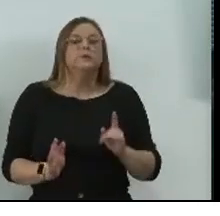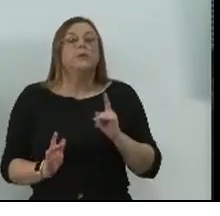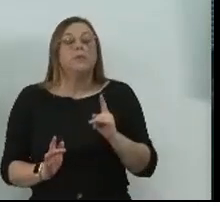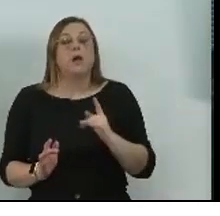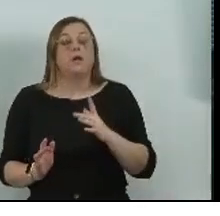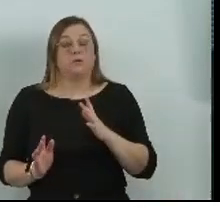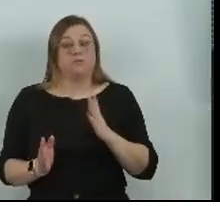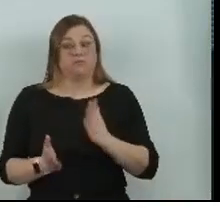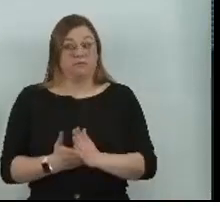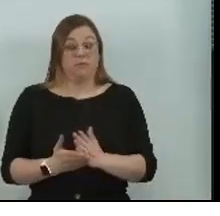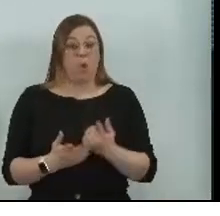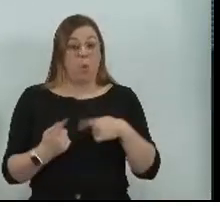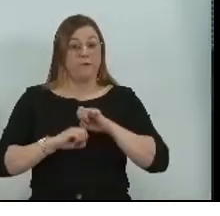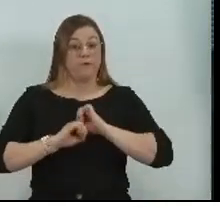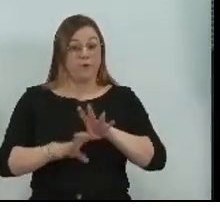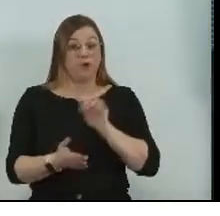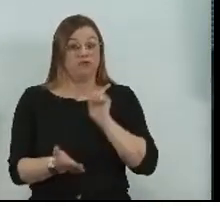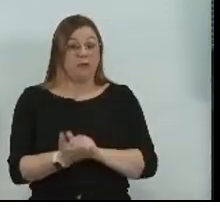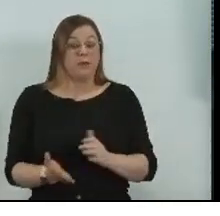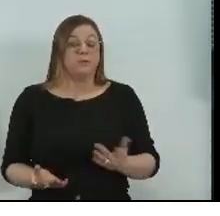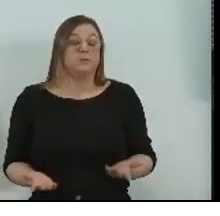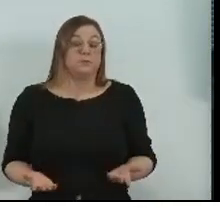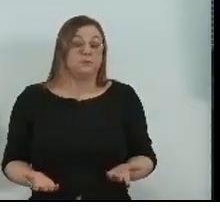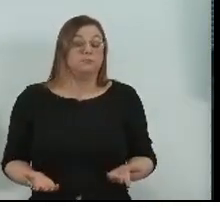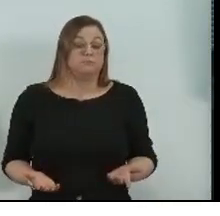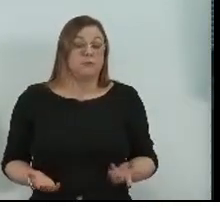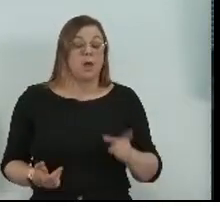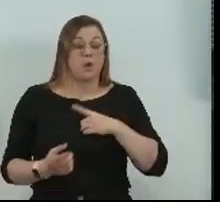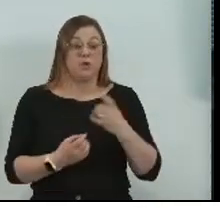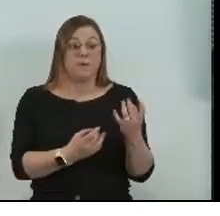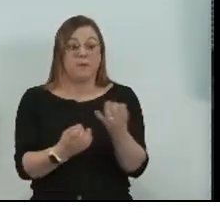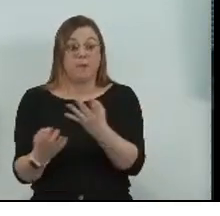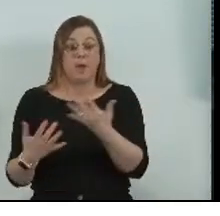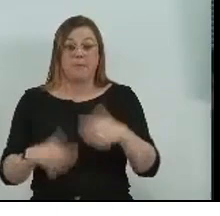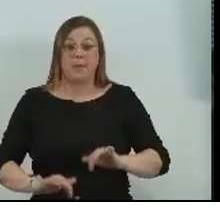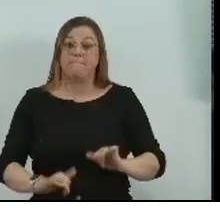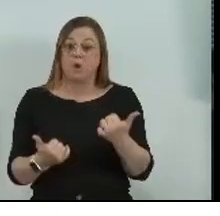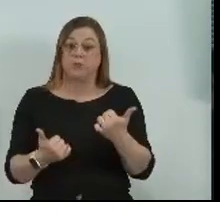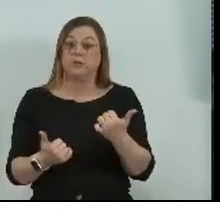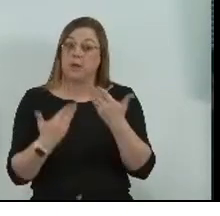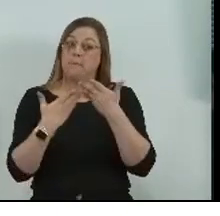like, we have to voice what's right because the feedback's been so positive from the public.